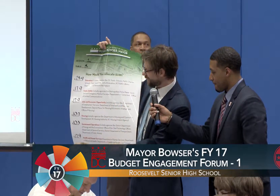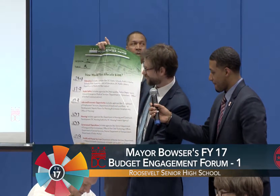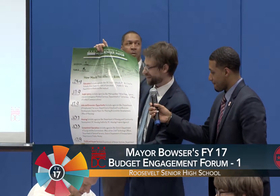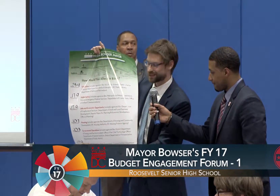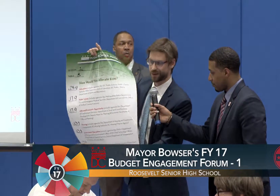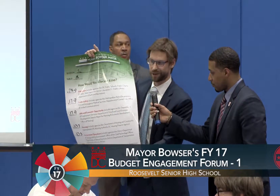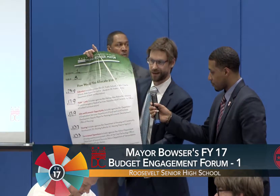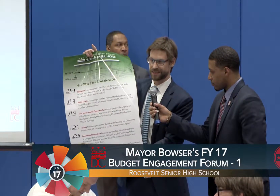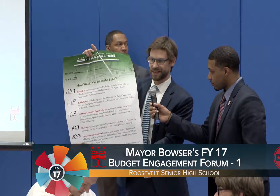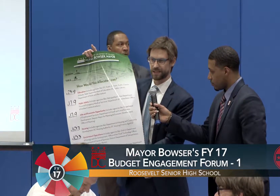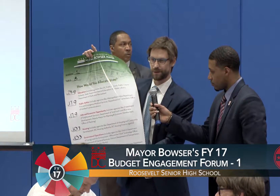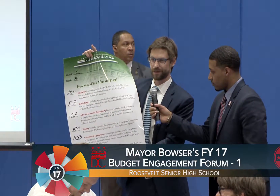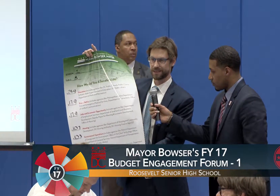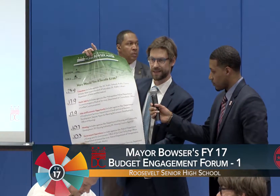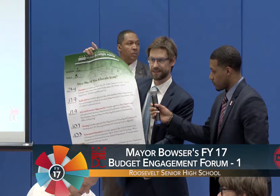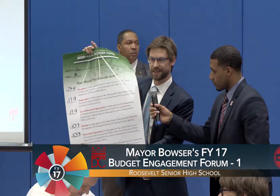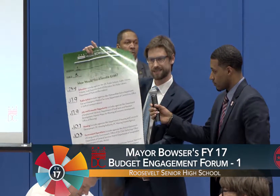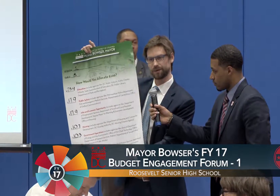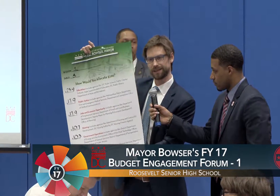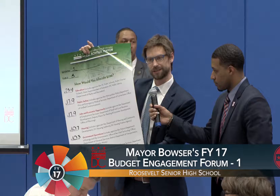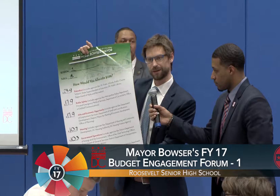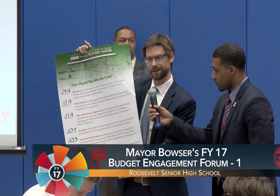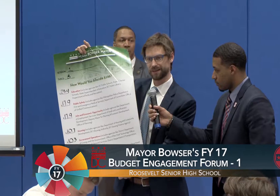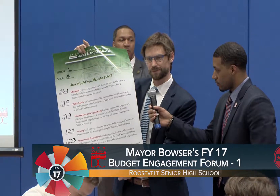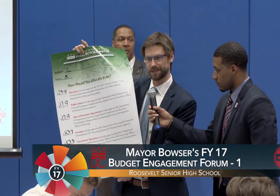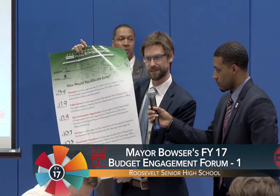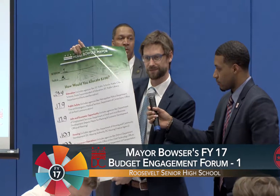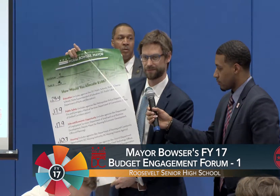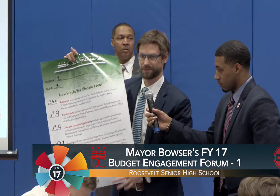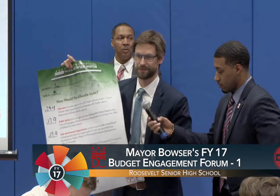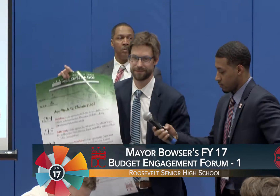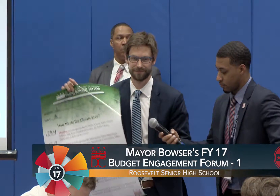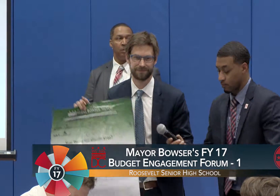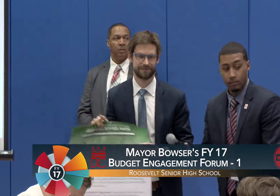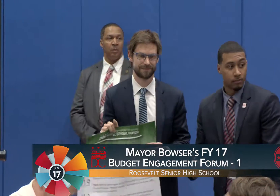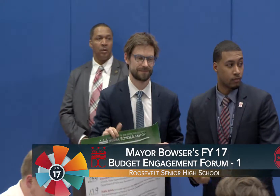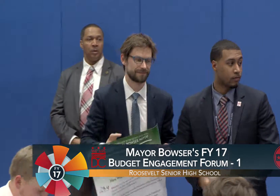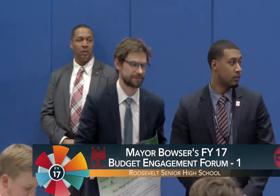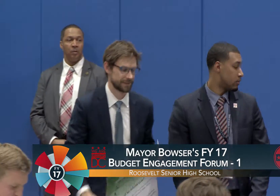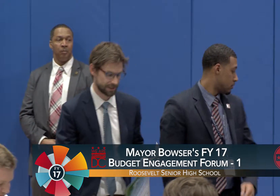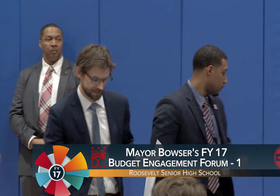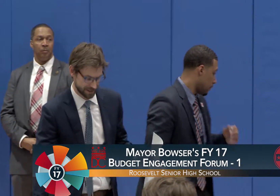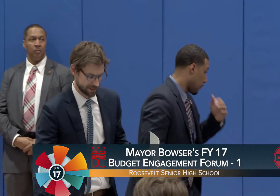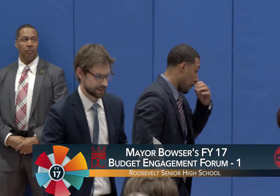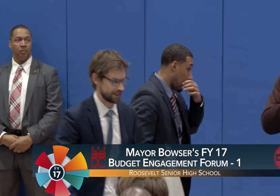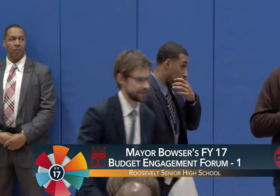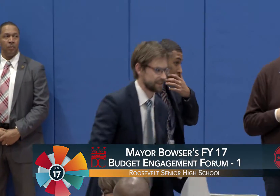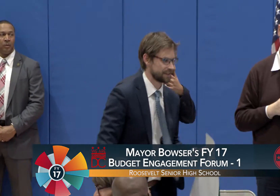AFTER THAT TO REPRIORITIZE BUT THAT'S HOW WE GET TO OUR BALANCED BUDGET.